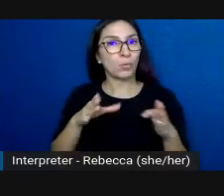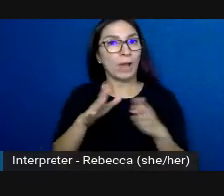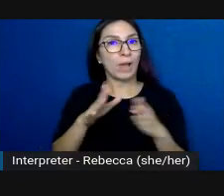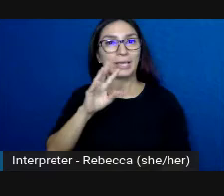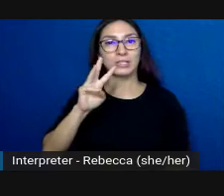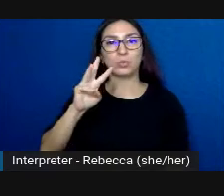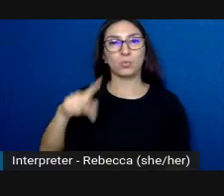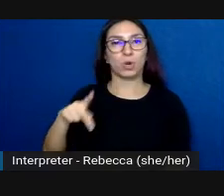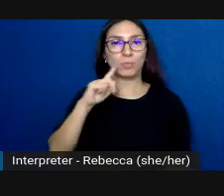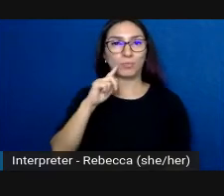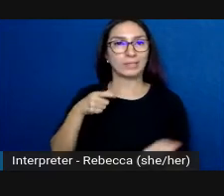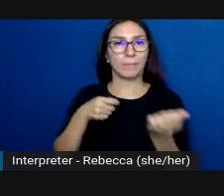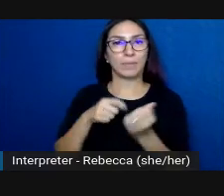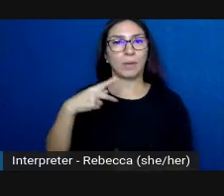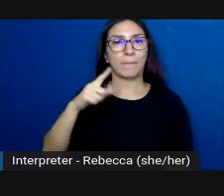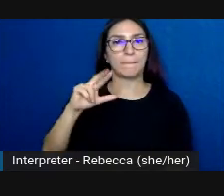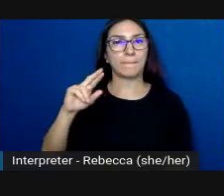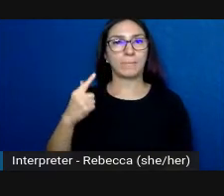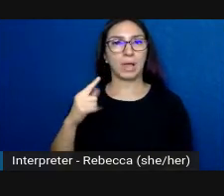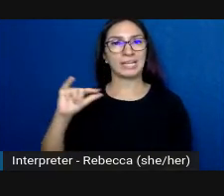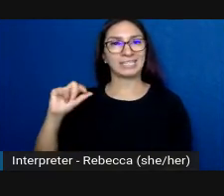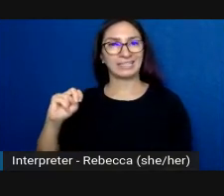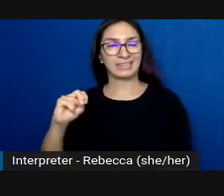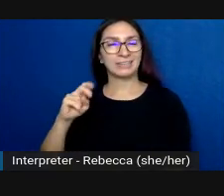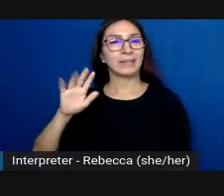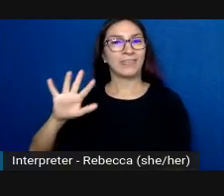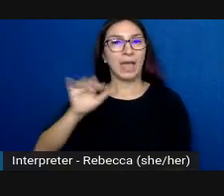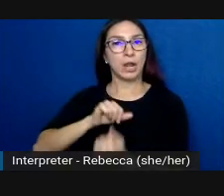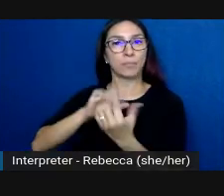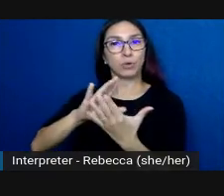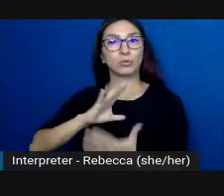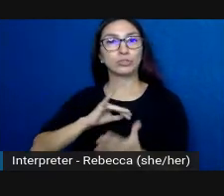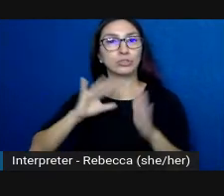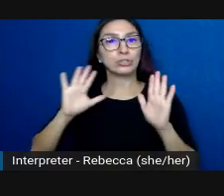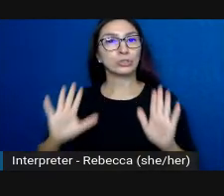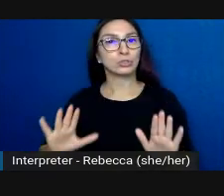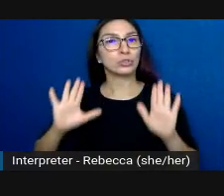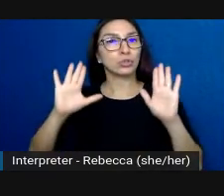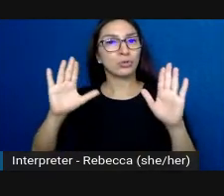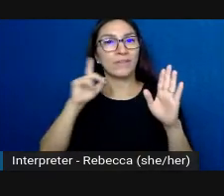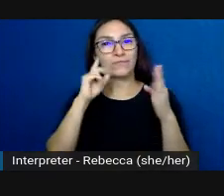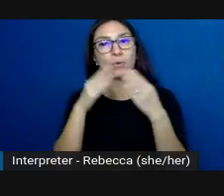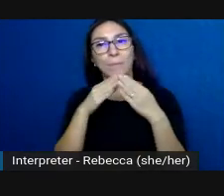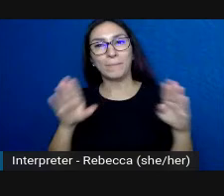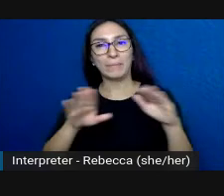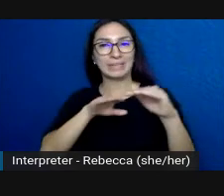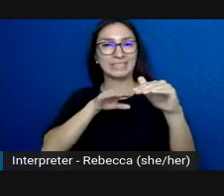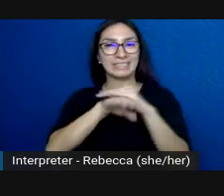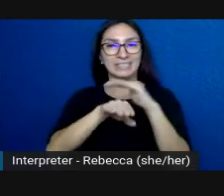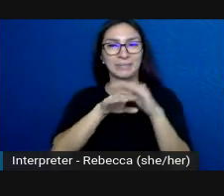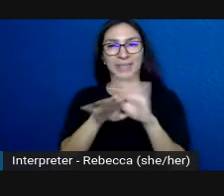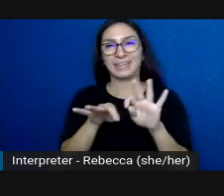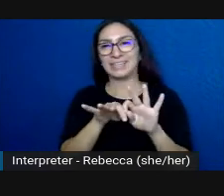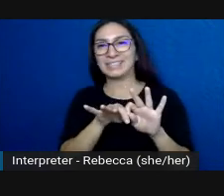Another approach is create and publish accessibility statement for each country as a pattern.